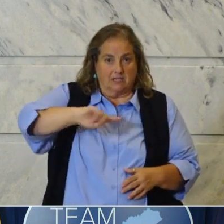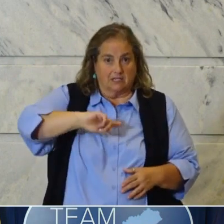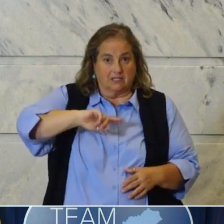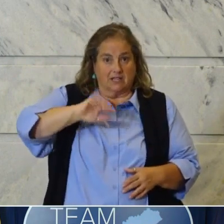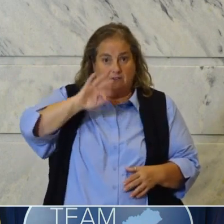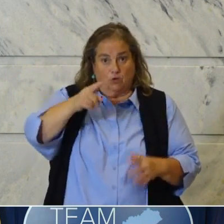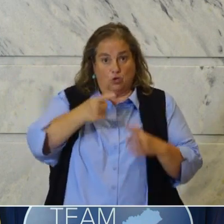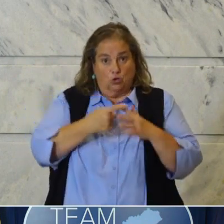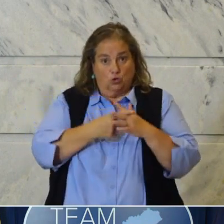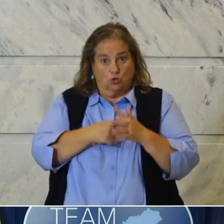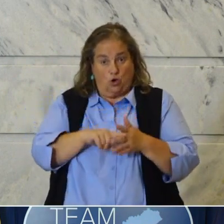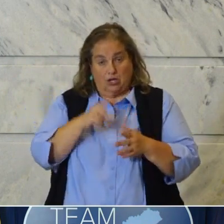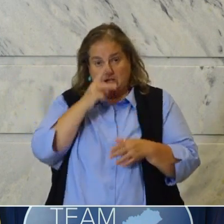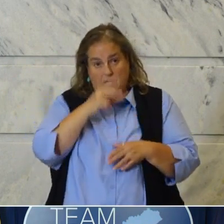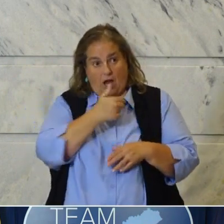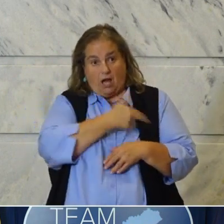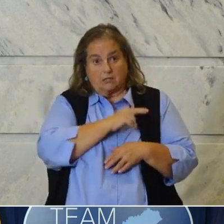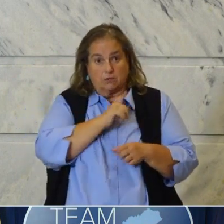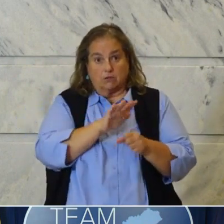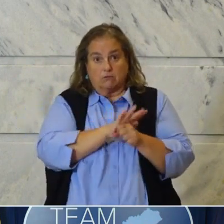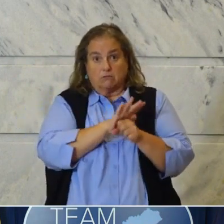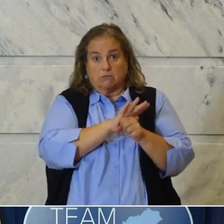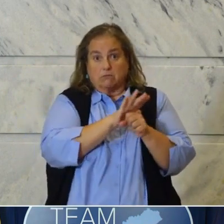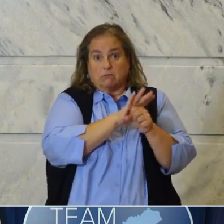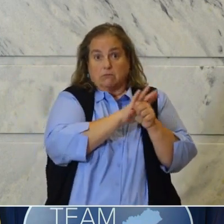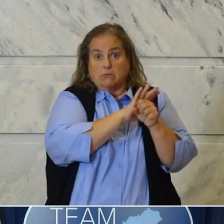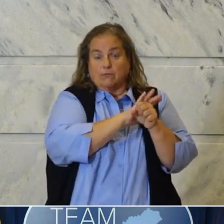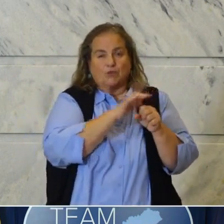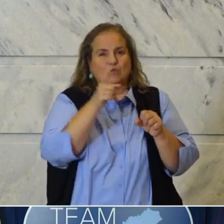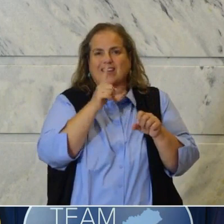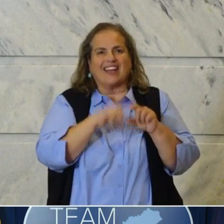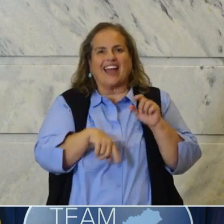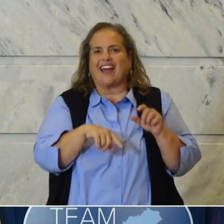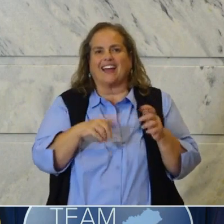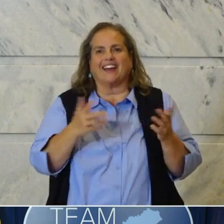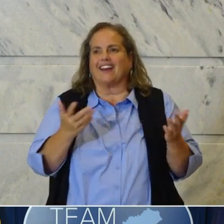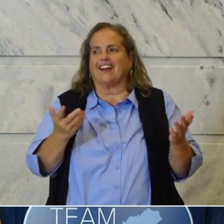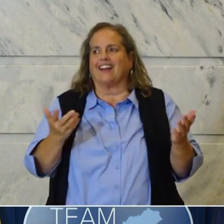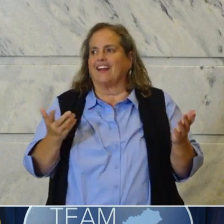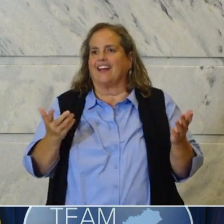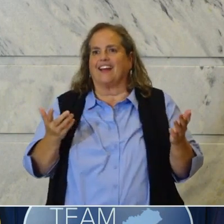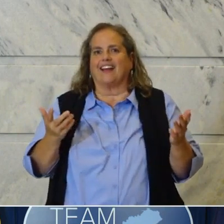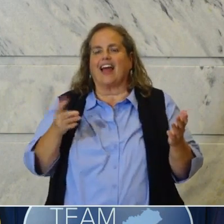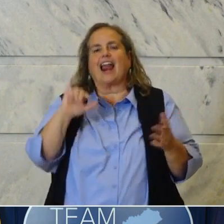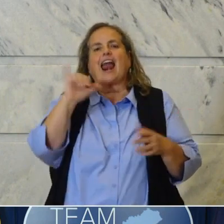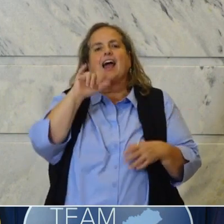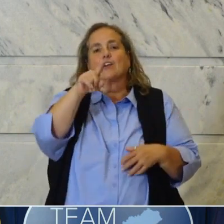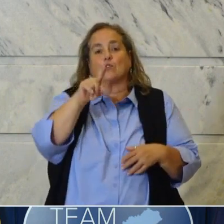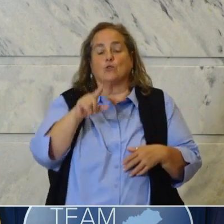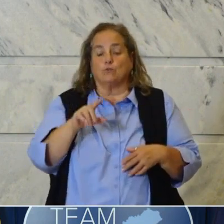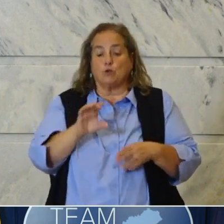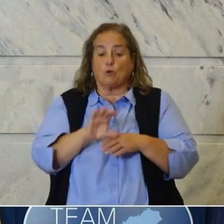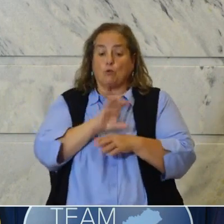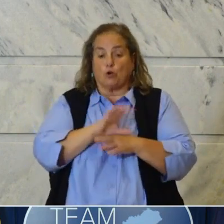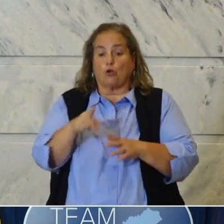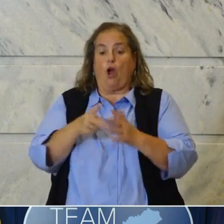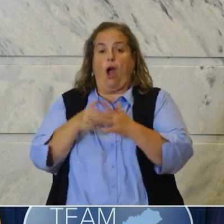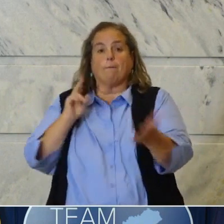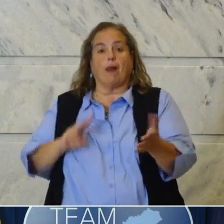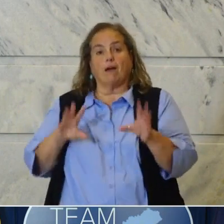the hospitals get filled up, let me just tell you, you don't just unplug. It's not like you unplug the computer, and it turns off for the next 4 to 6 to